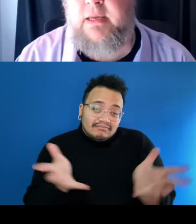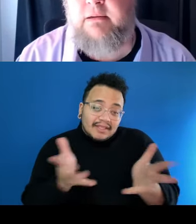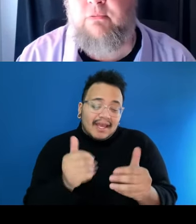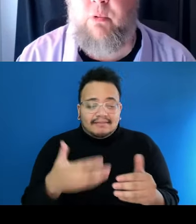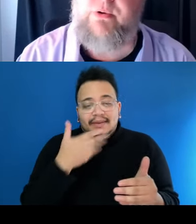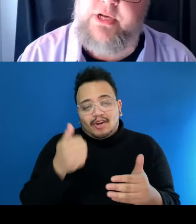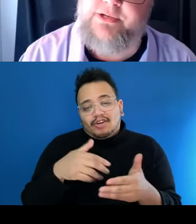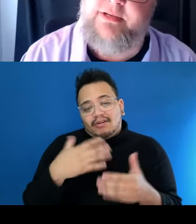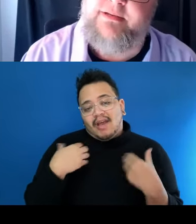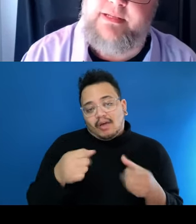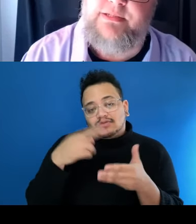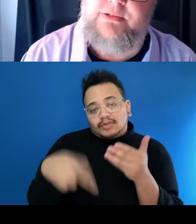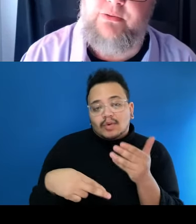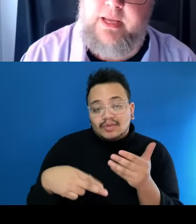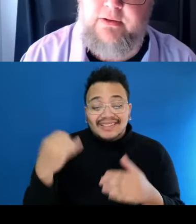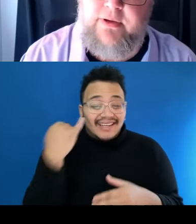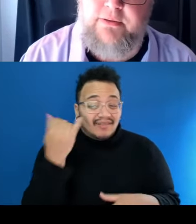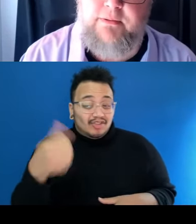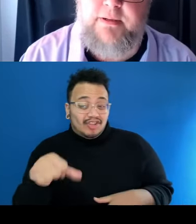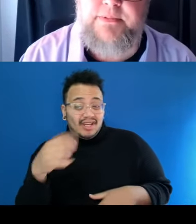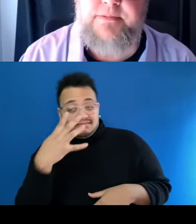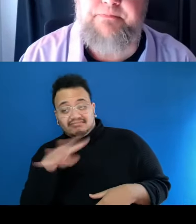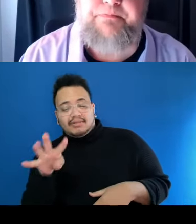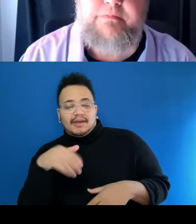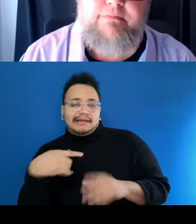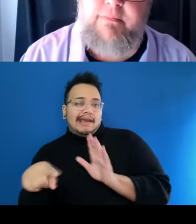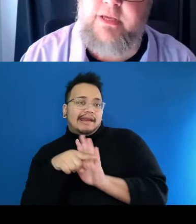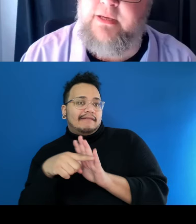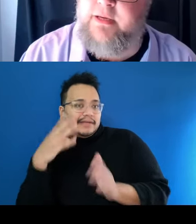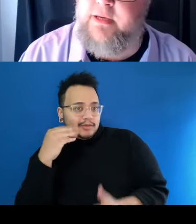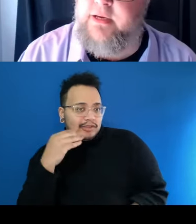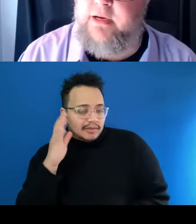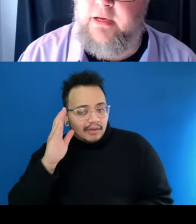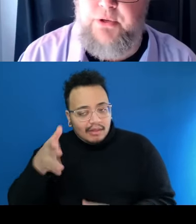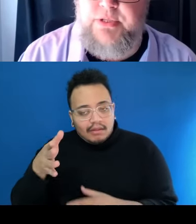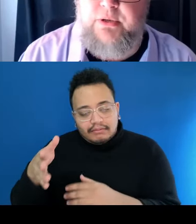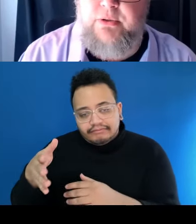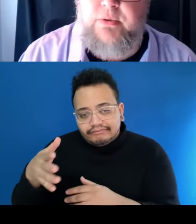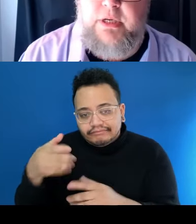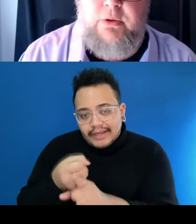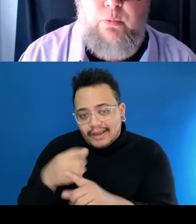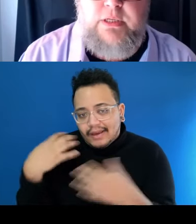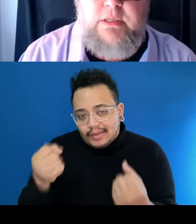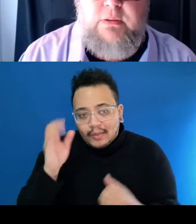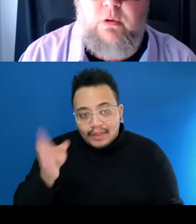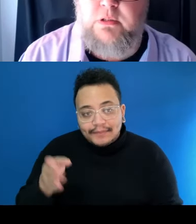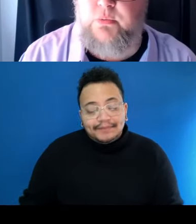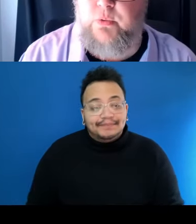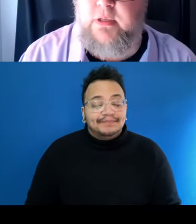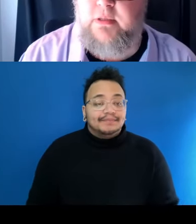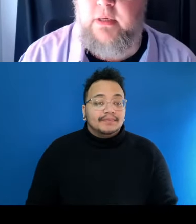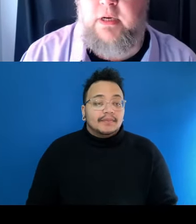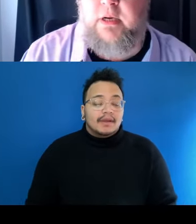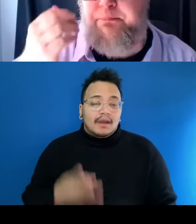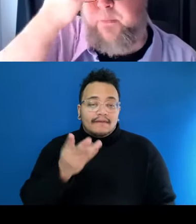and where rejection leads to negative health outcomes. A couple years ago we worked with,